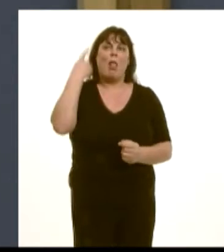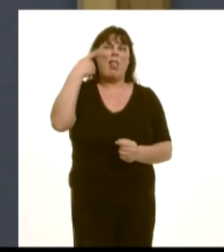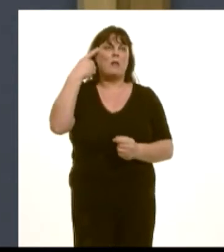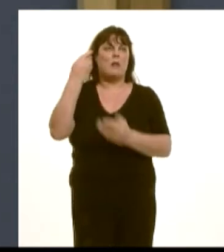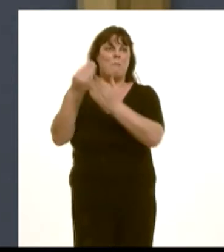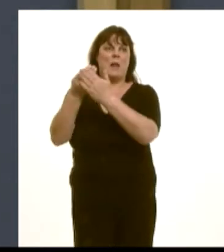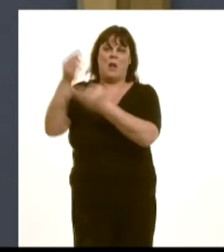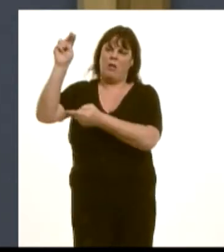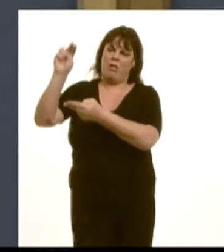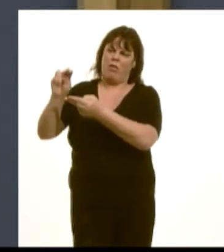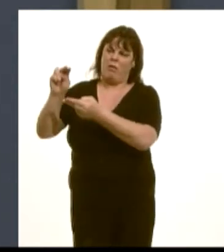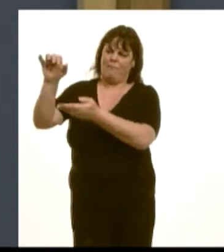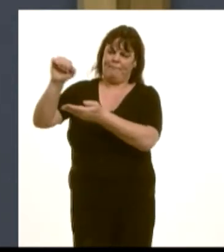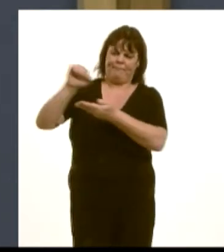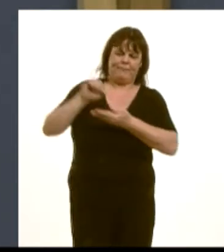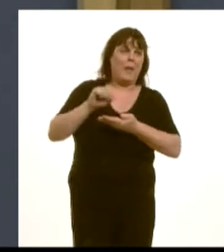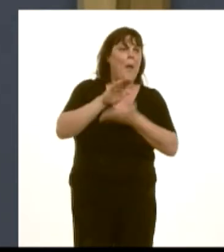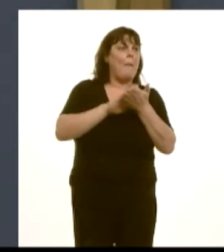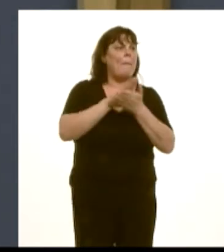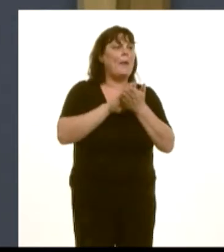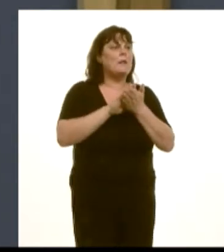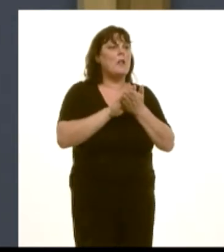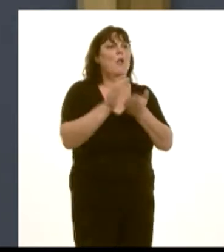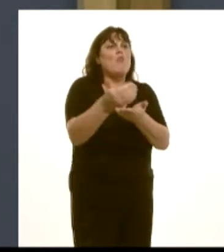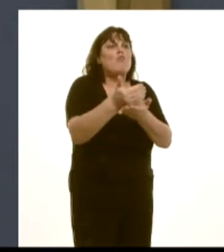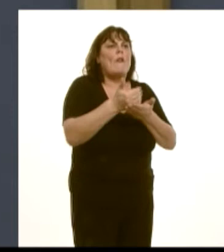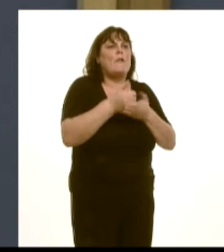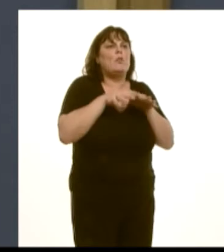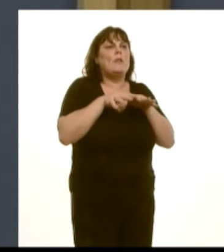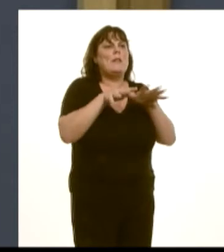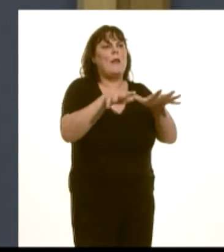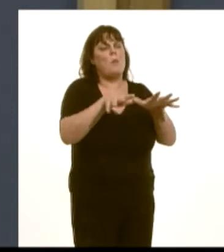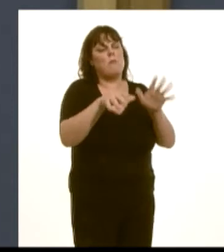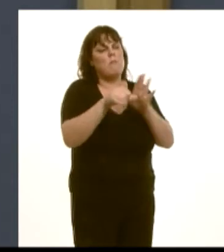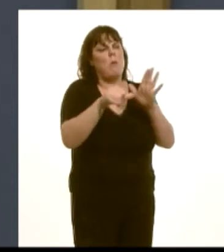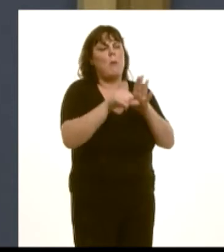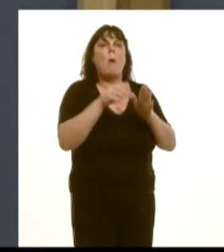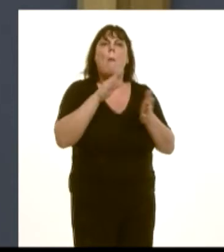the UK's refuge network is under tremendous strain. Mothers are fleeing violence and they